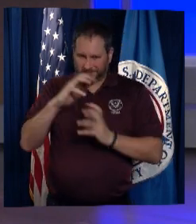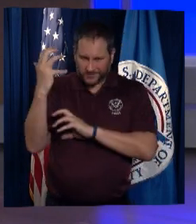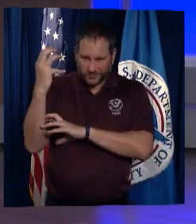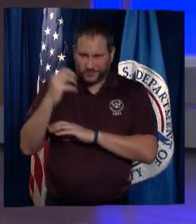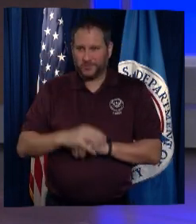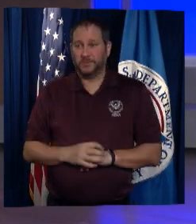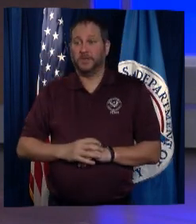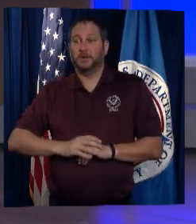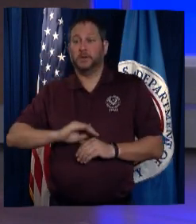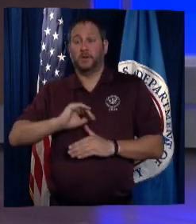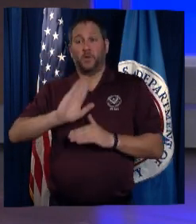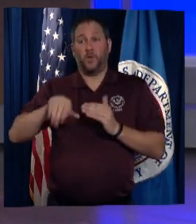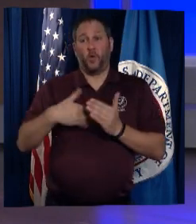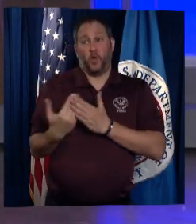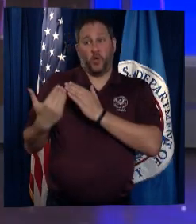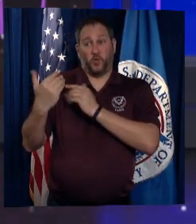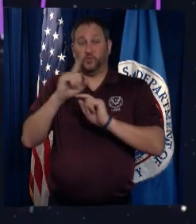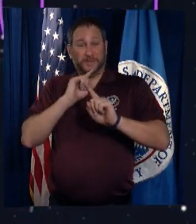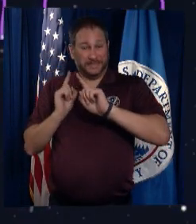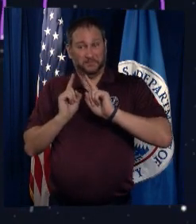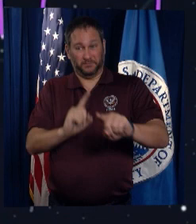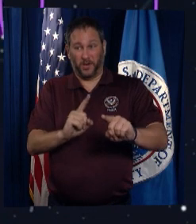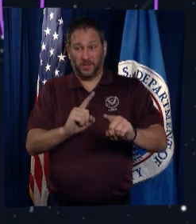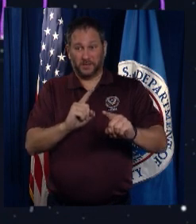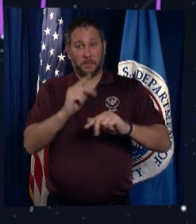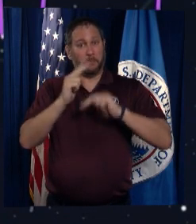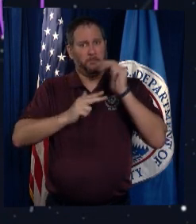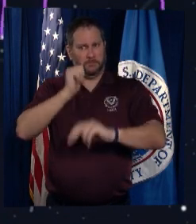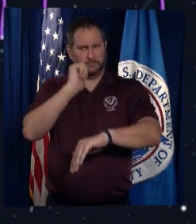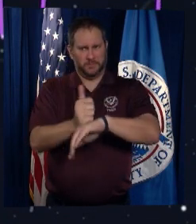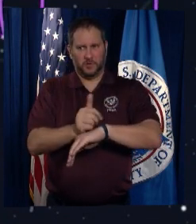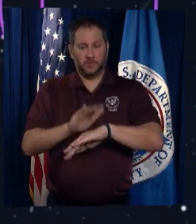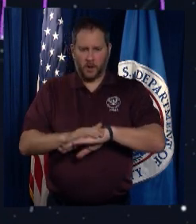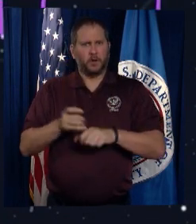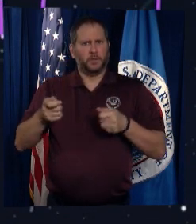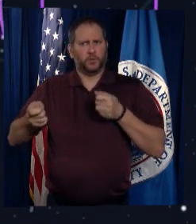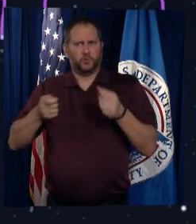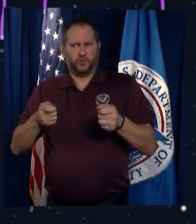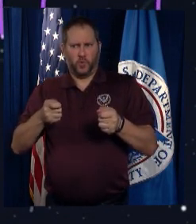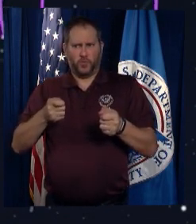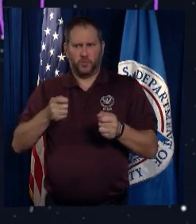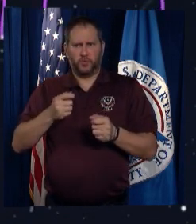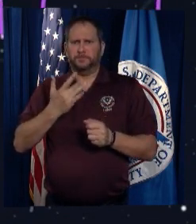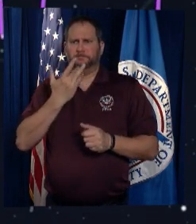government response structures. Consider several states' ESF 15 or 17, volunteers